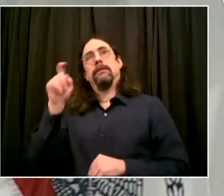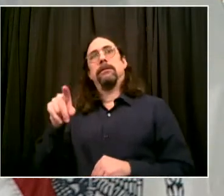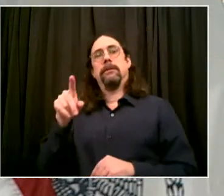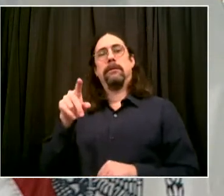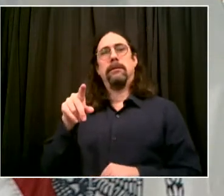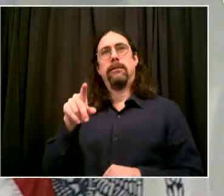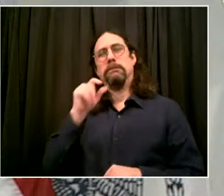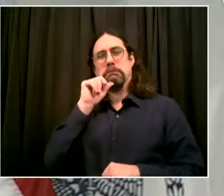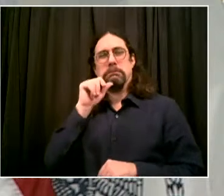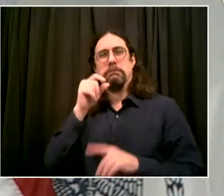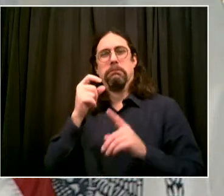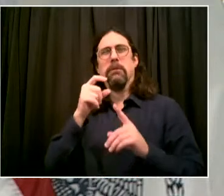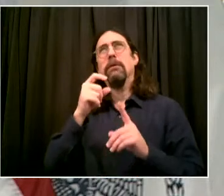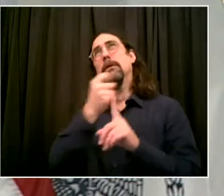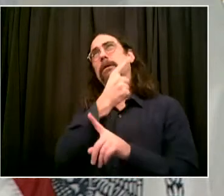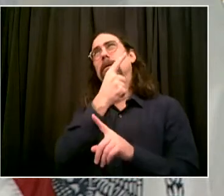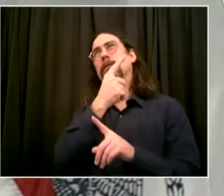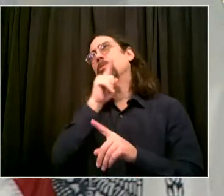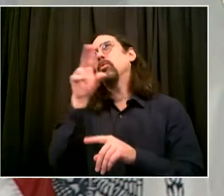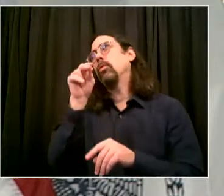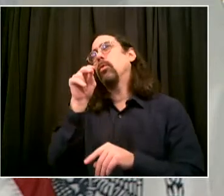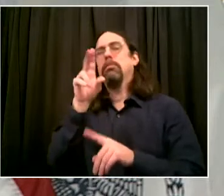EXTRA TTNEUNL